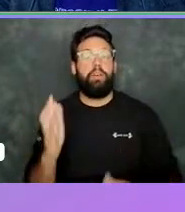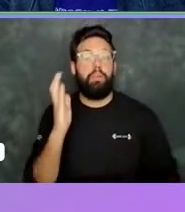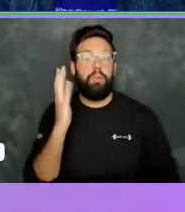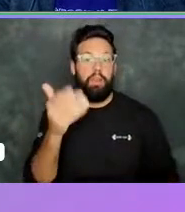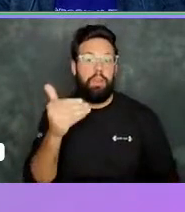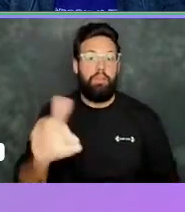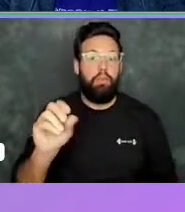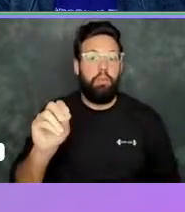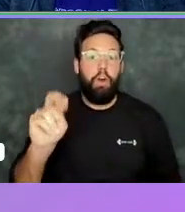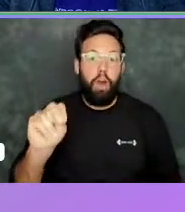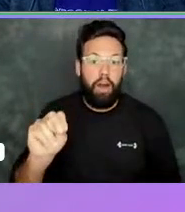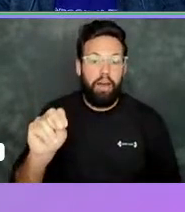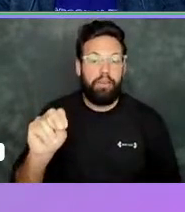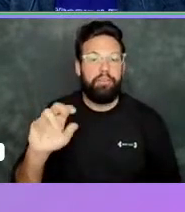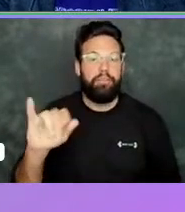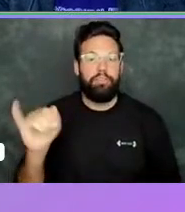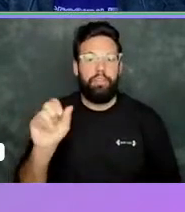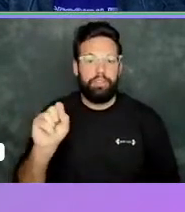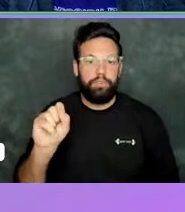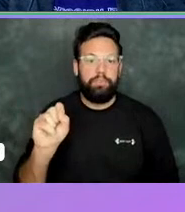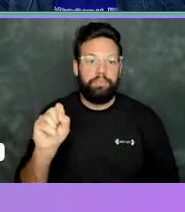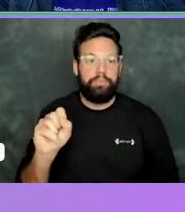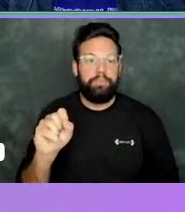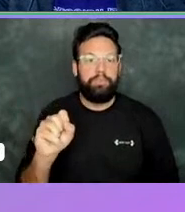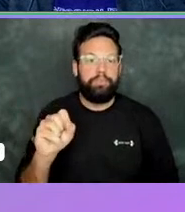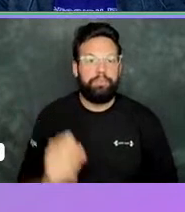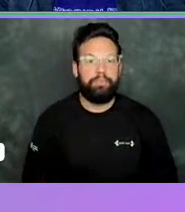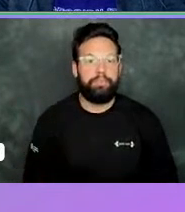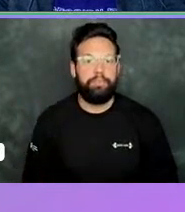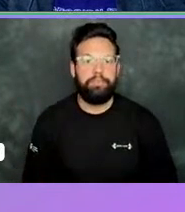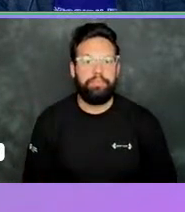relying on that, and avoiding HTML validation. So let me